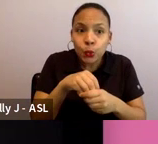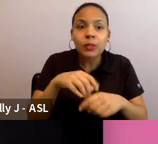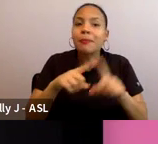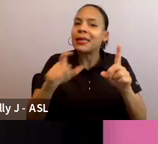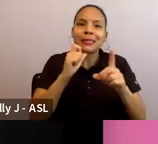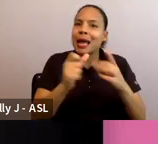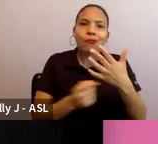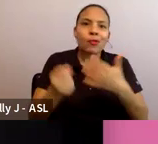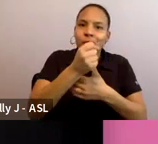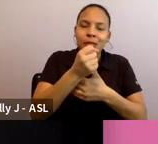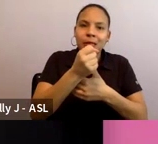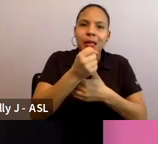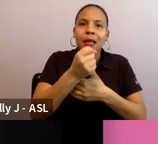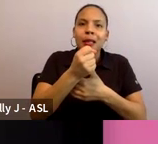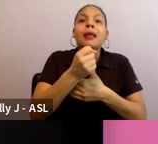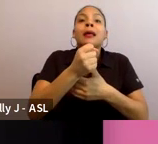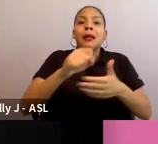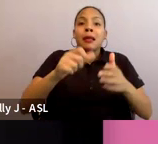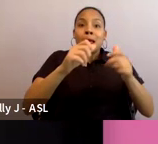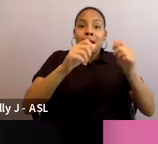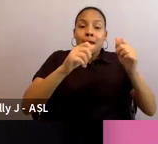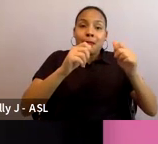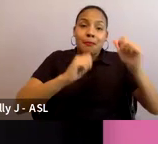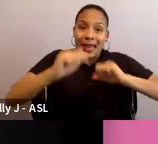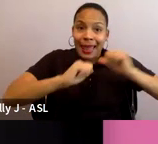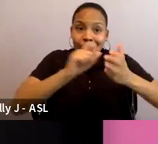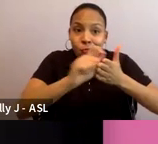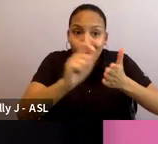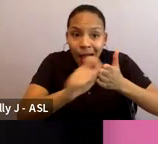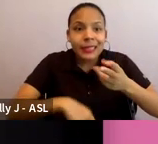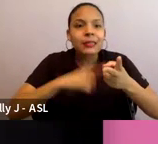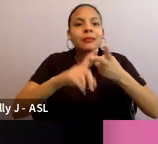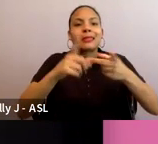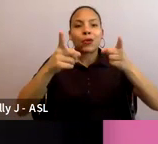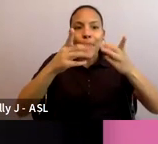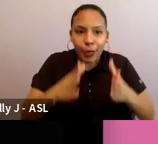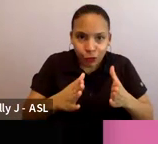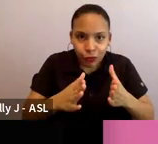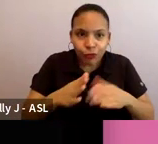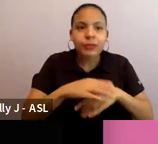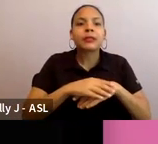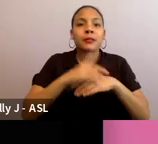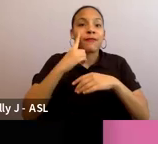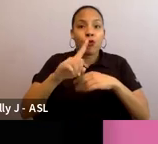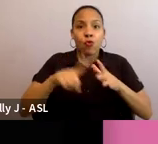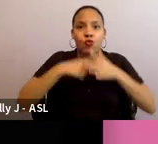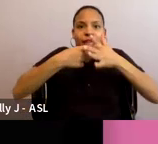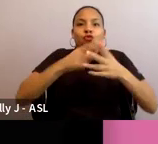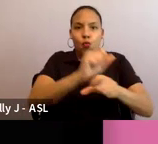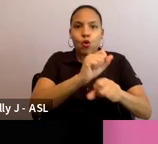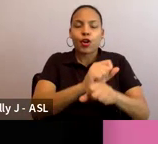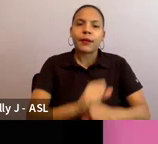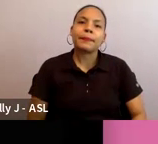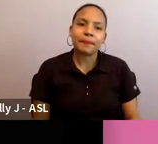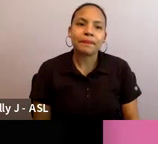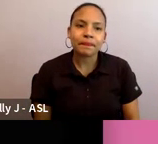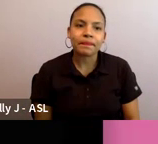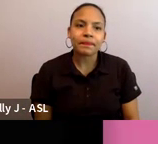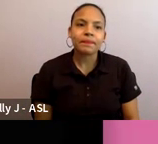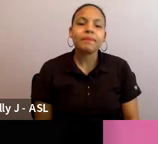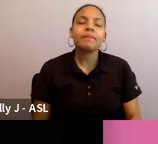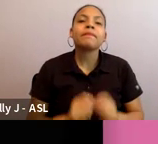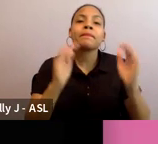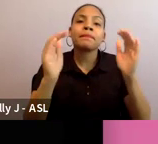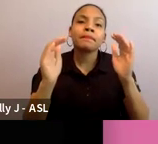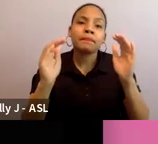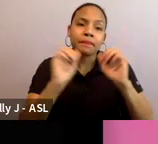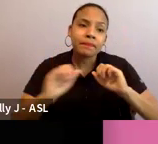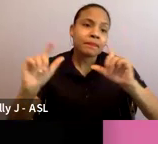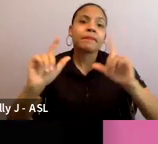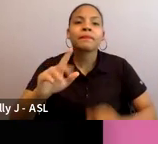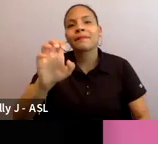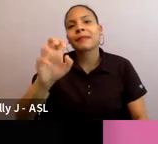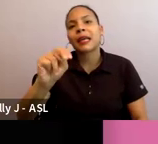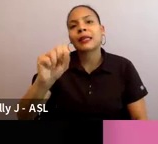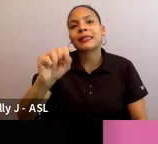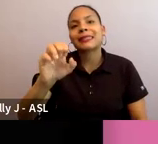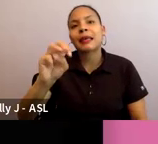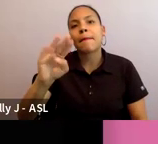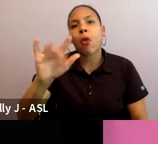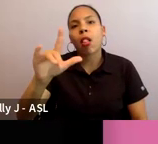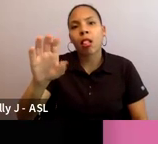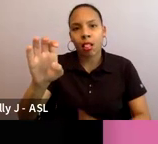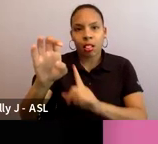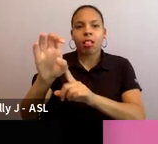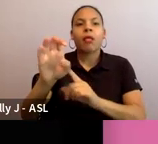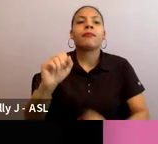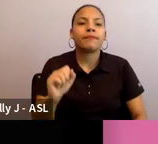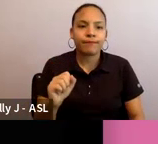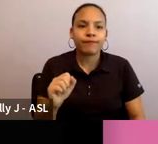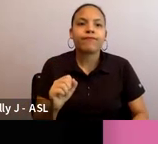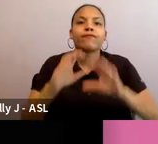is iterative and results in original work. Another key definition is ensemble. A group of two or more